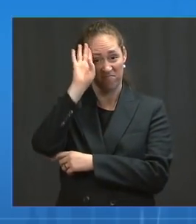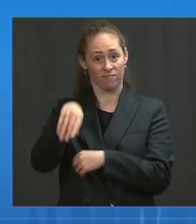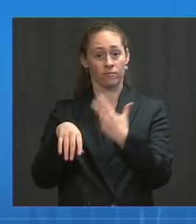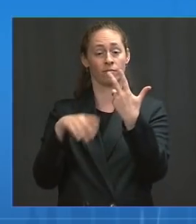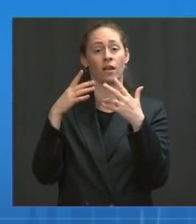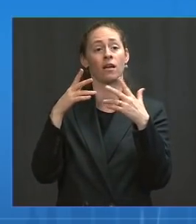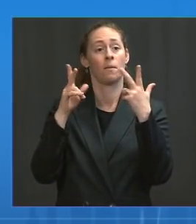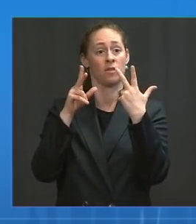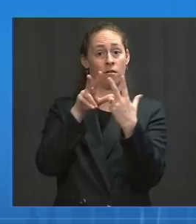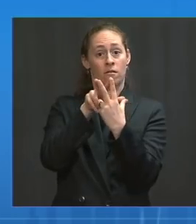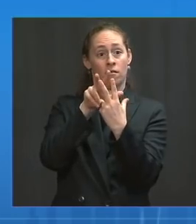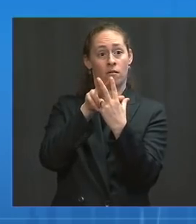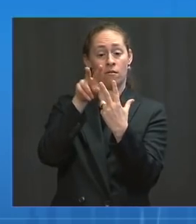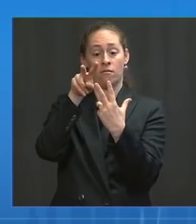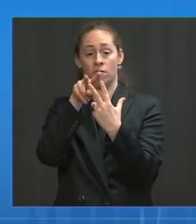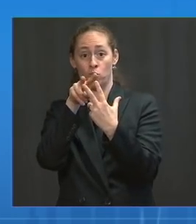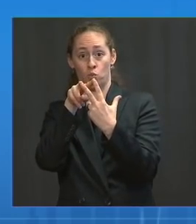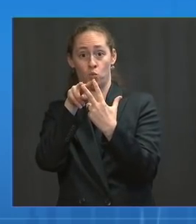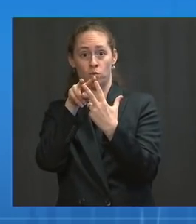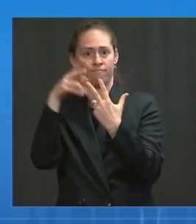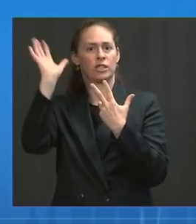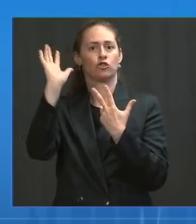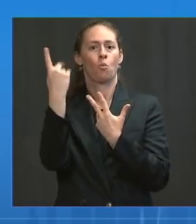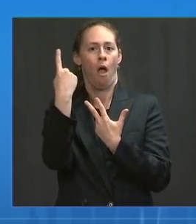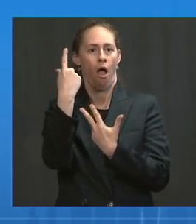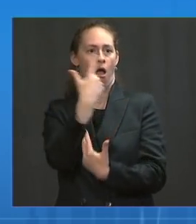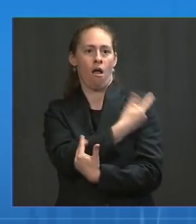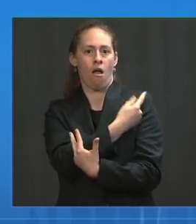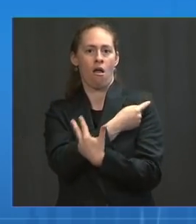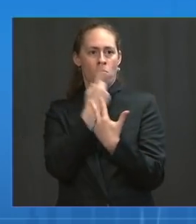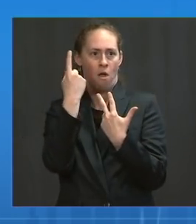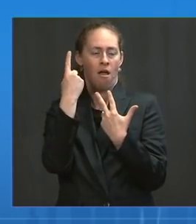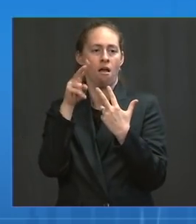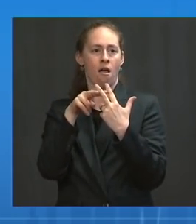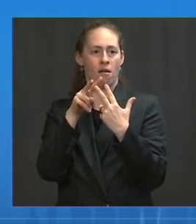As a country, we're closer than ever to ending this pandemic and getting back to normal.